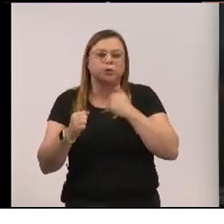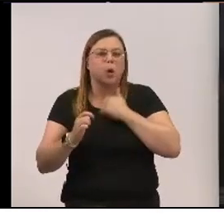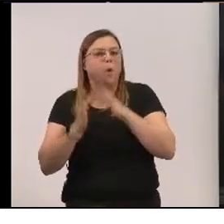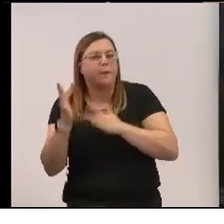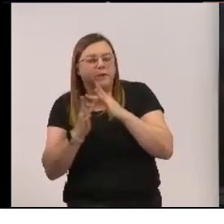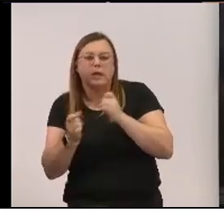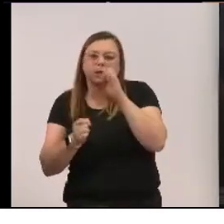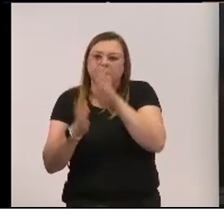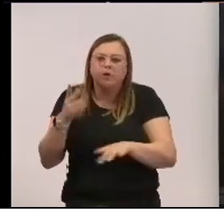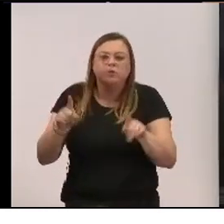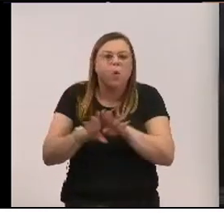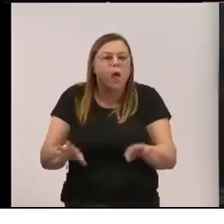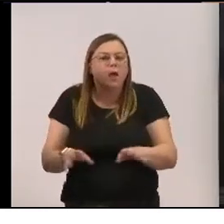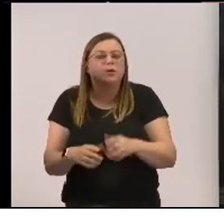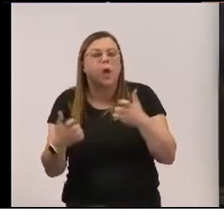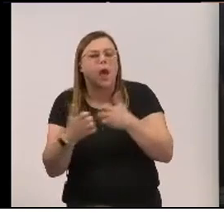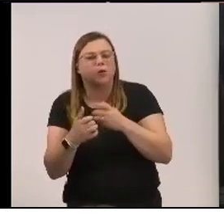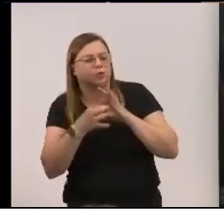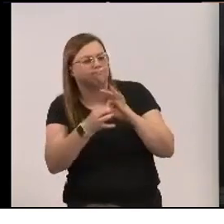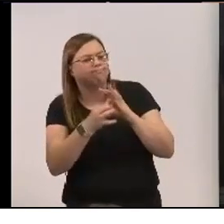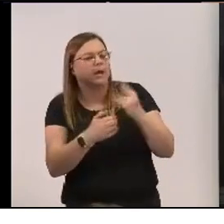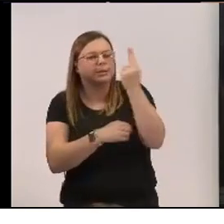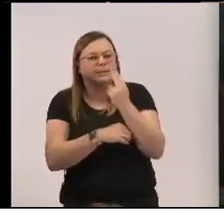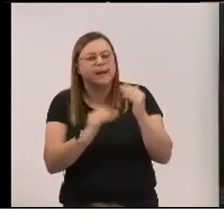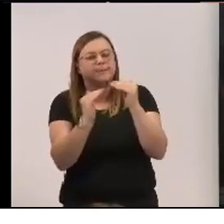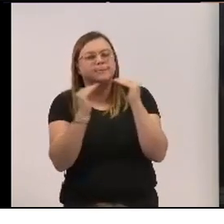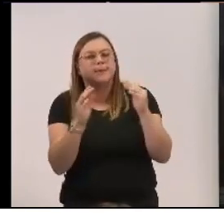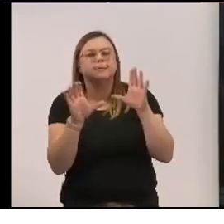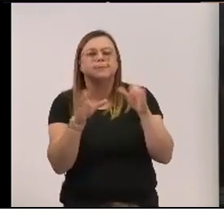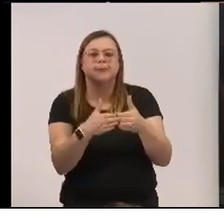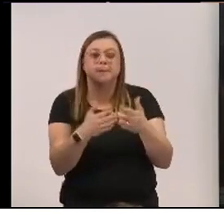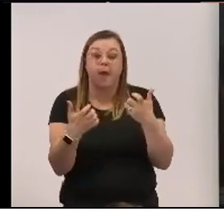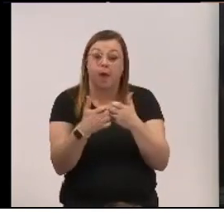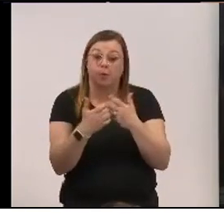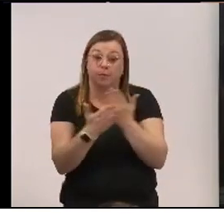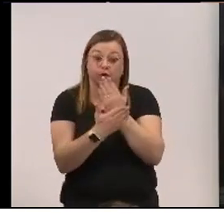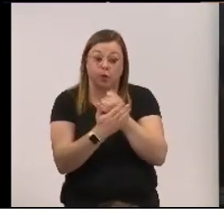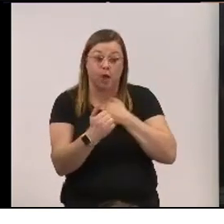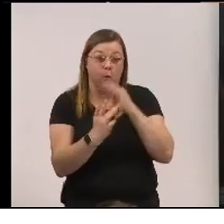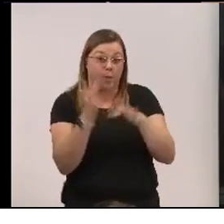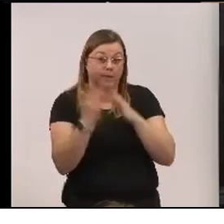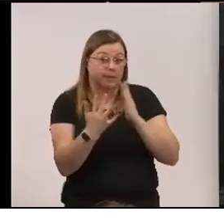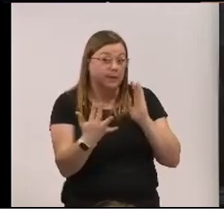how do we engage with our design standards team? How does accessibility show up in those design